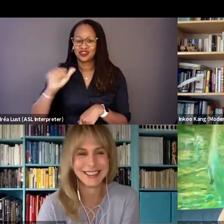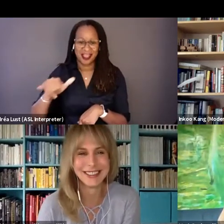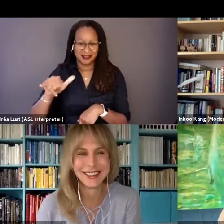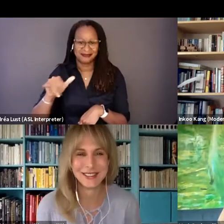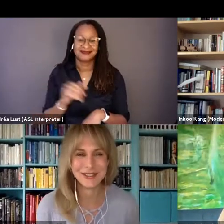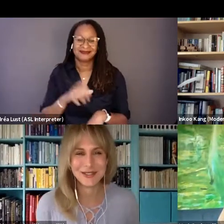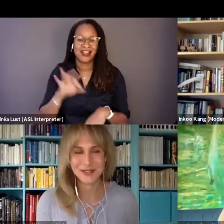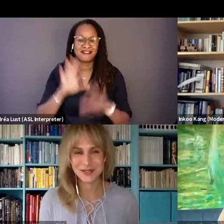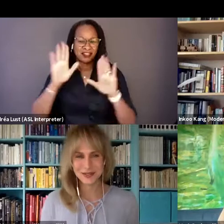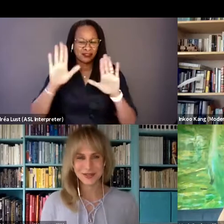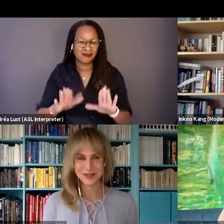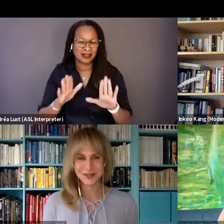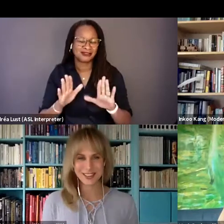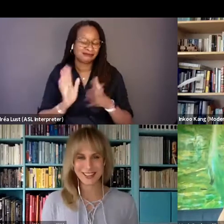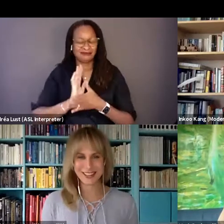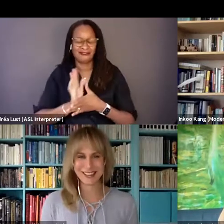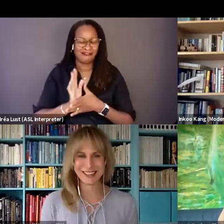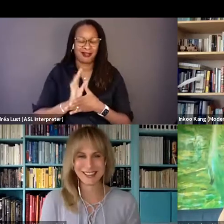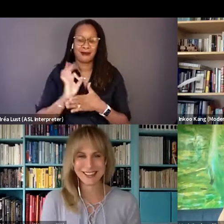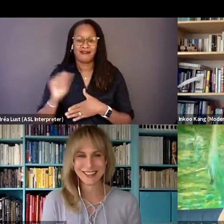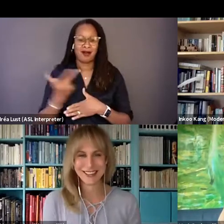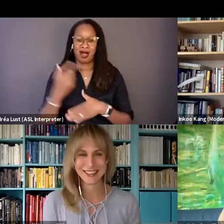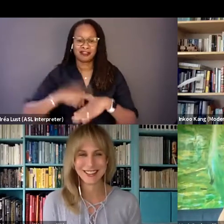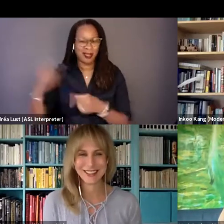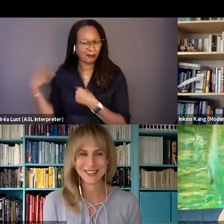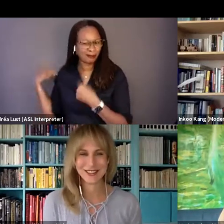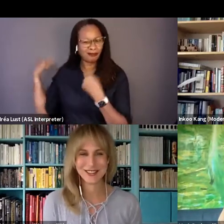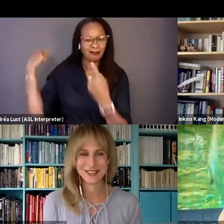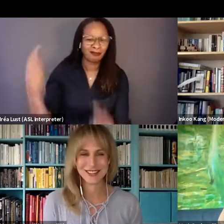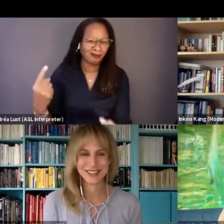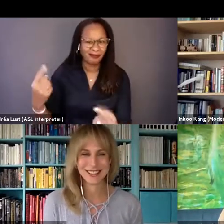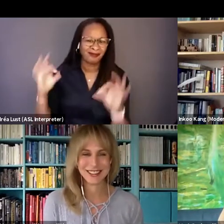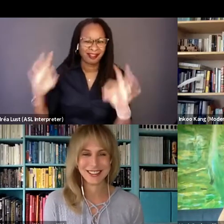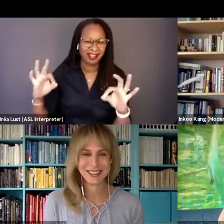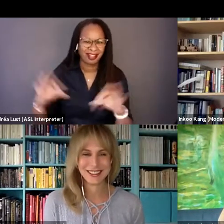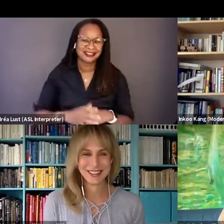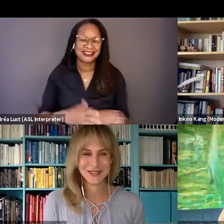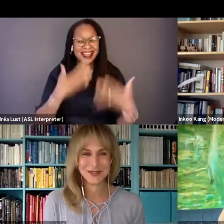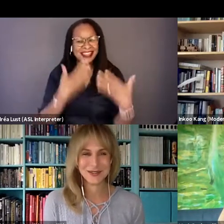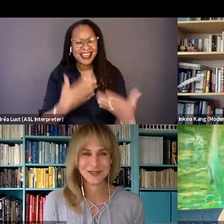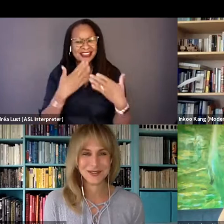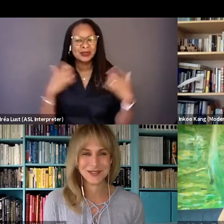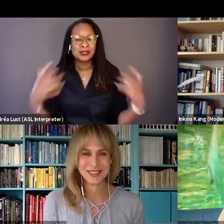Thank you very much. - Thank you very much. We appreciate your introduction.